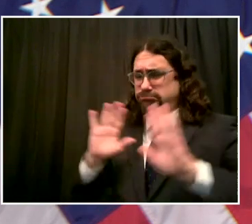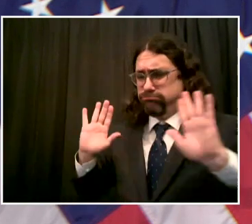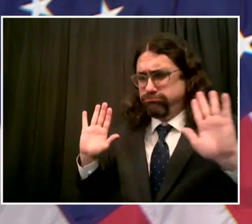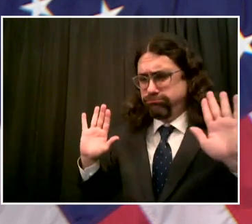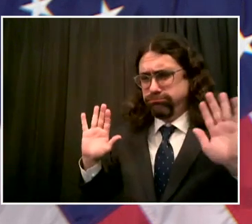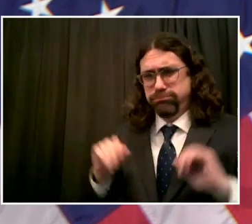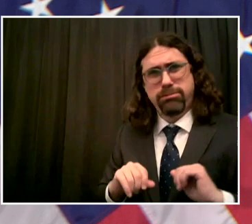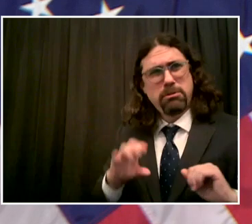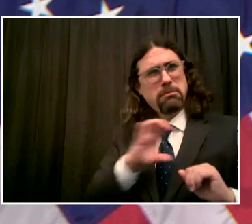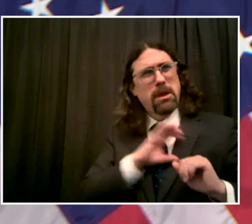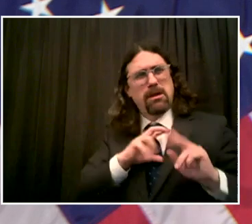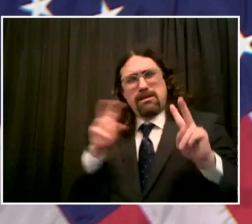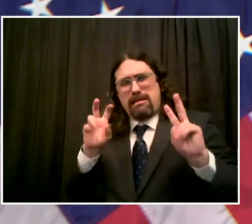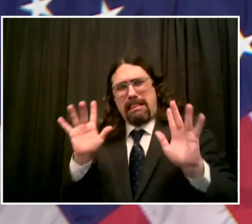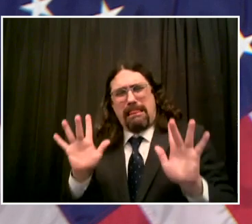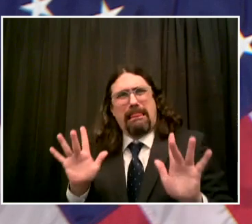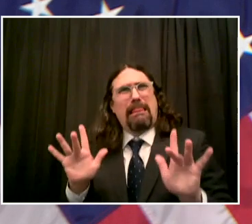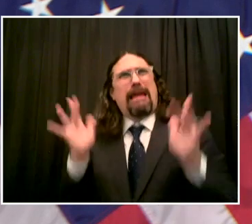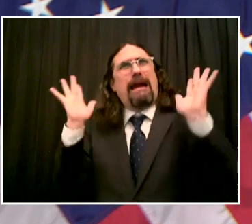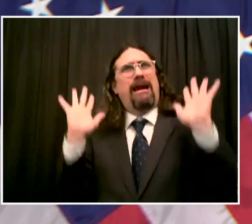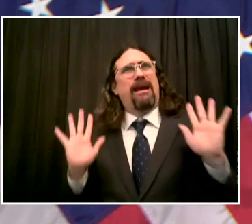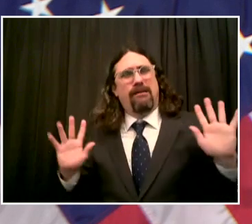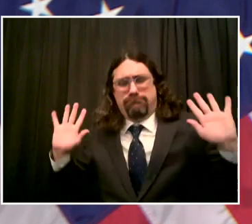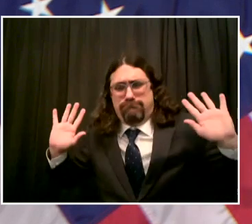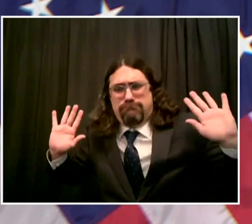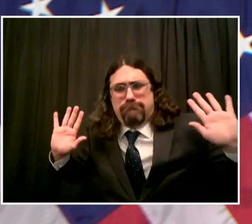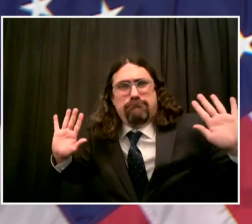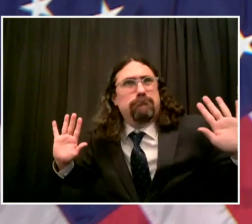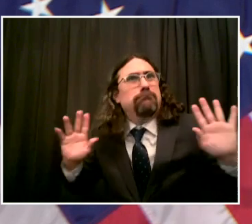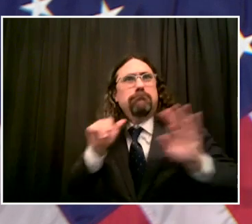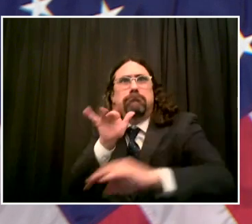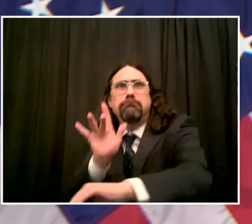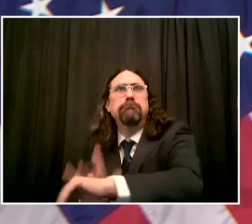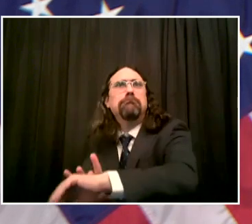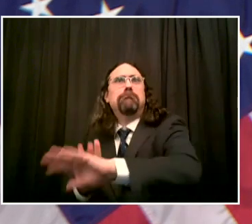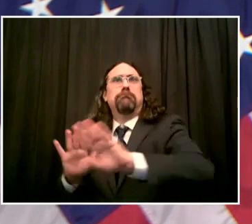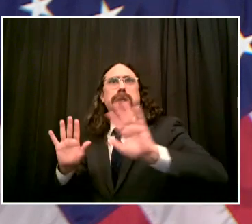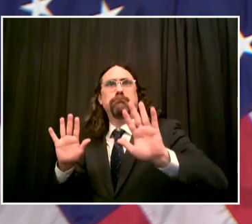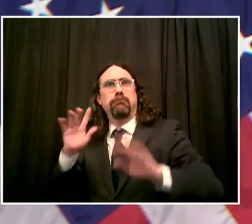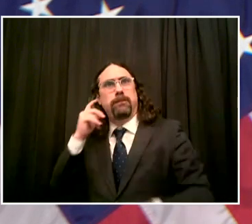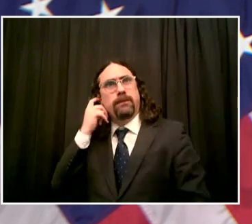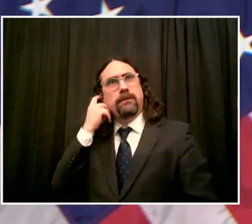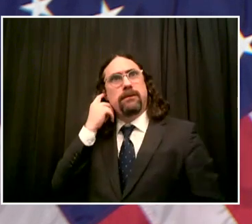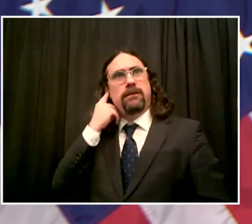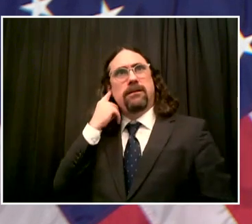AND IT'S WELL DOCUMENTED FOR